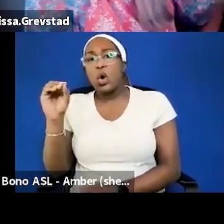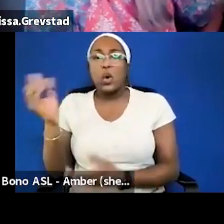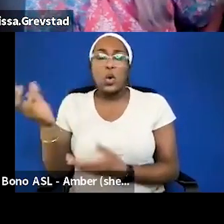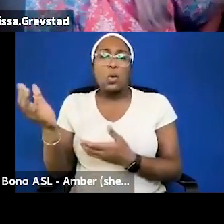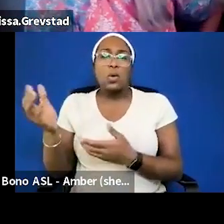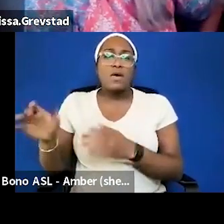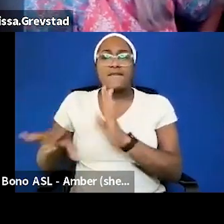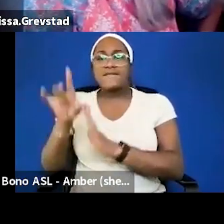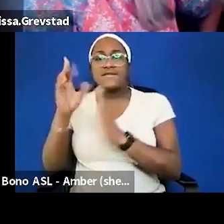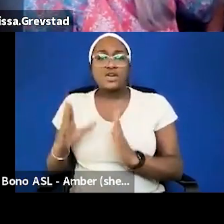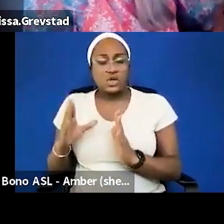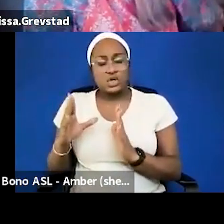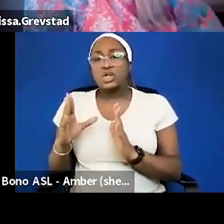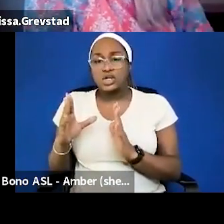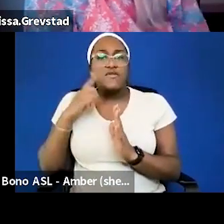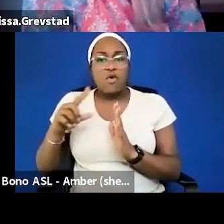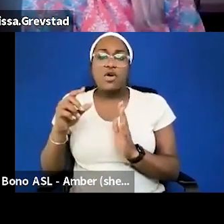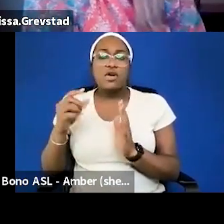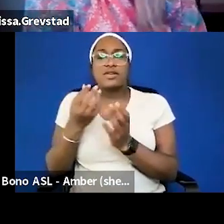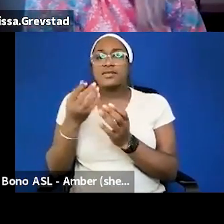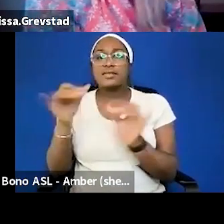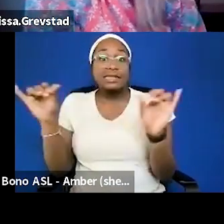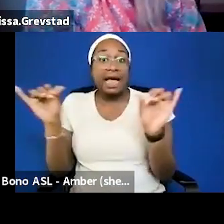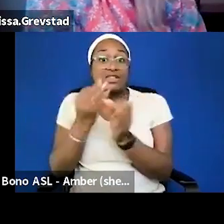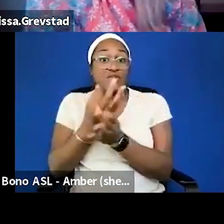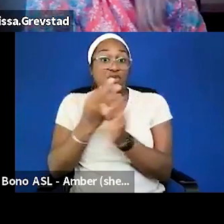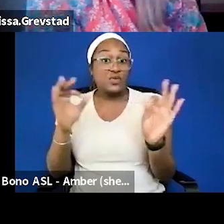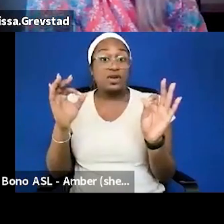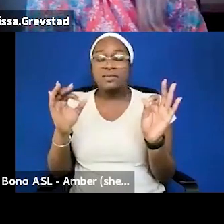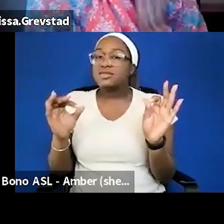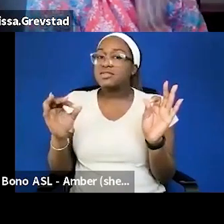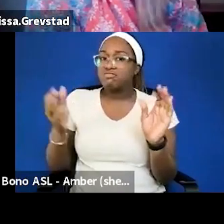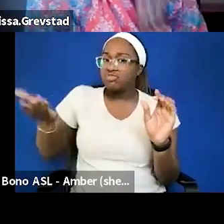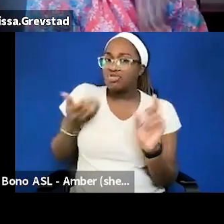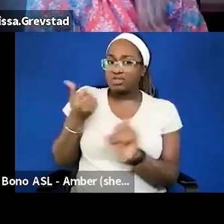Organization for the Campaign for Size Freedom to introduce herself, Brandie? Thank you Tigress.